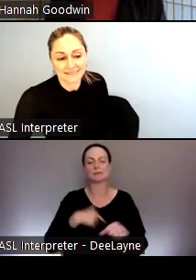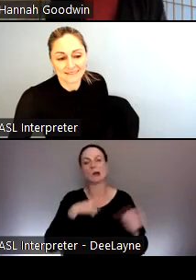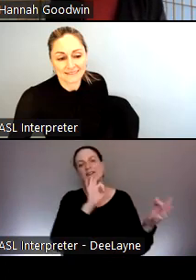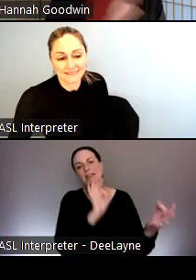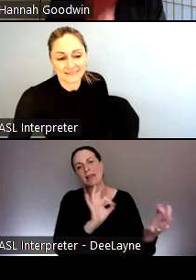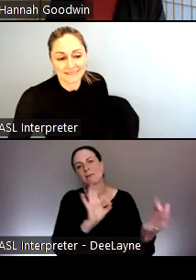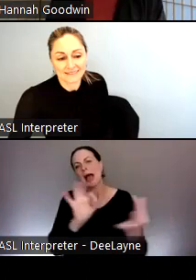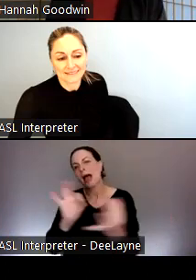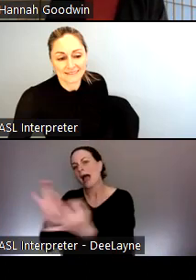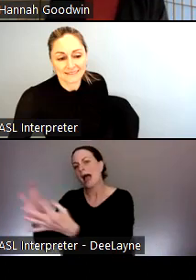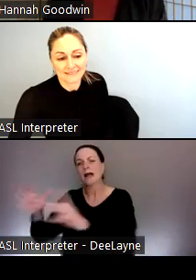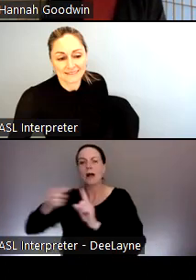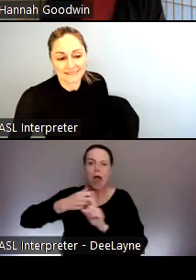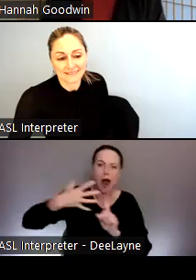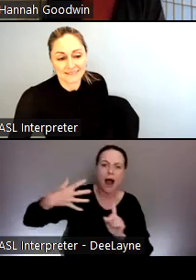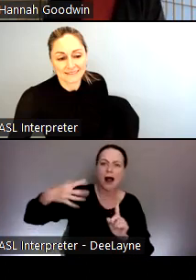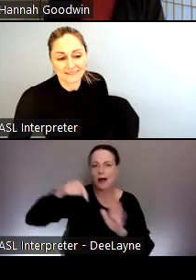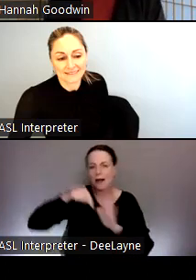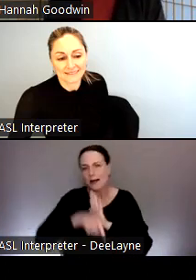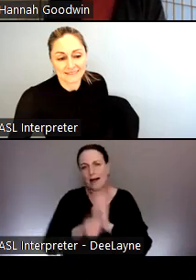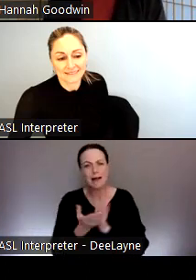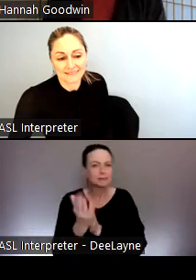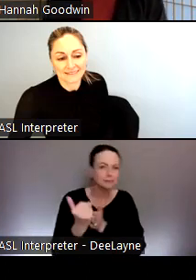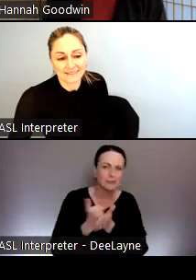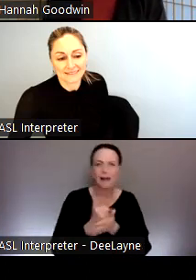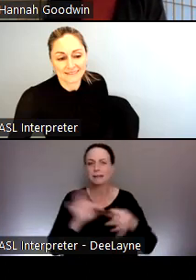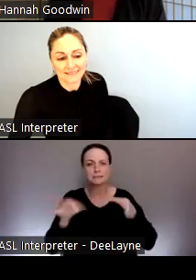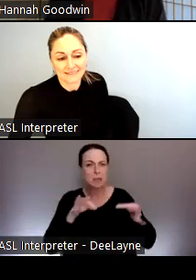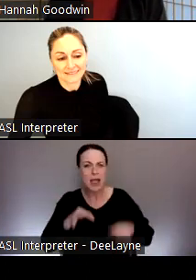a really detailed understanding of why their proposal was not accepted,